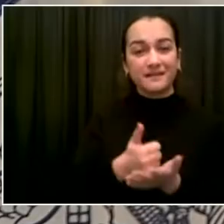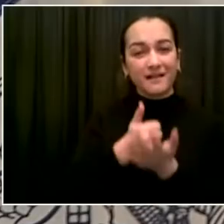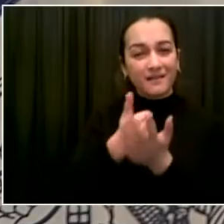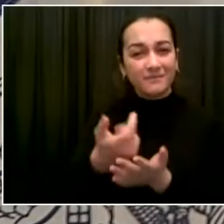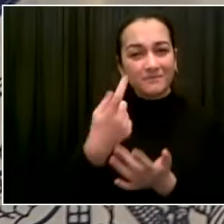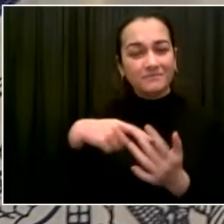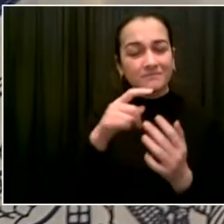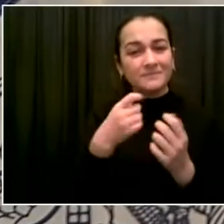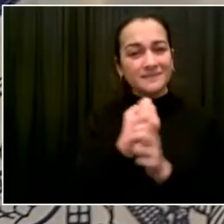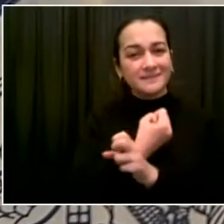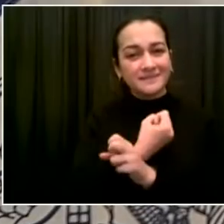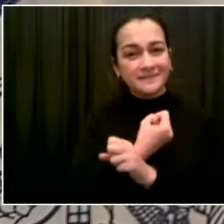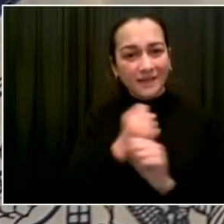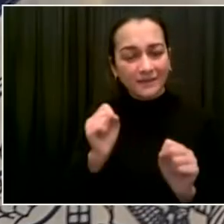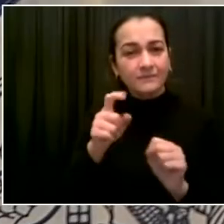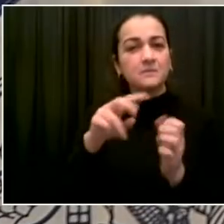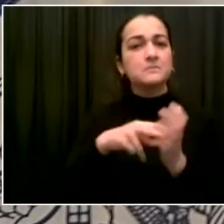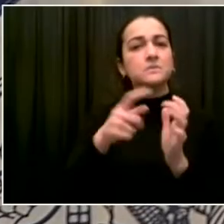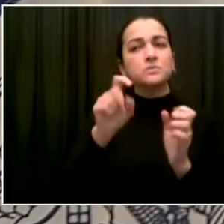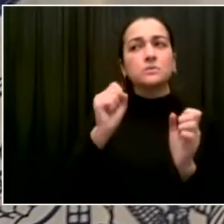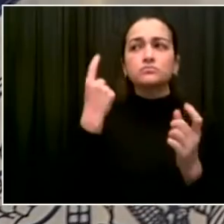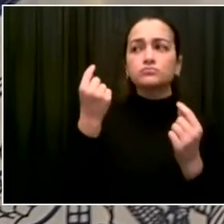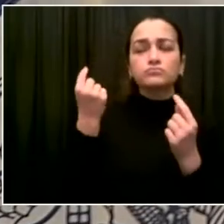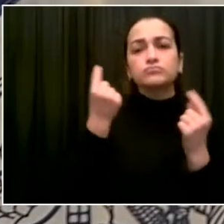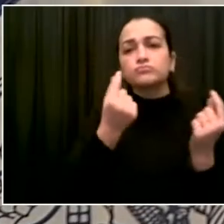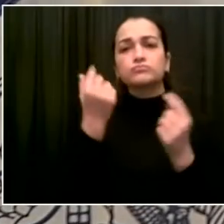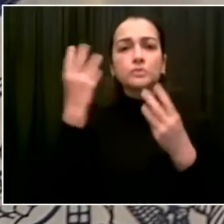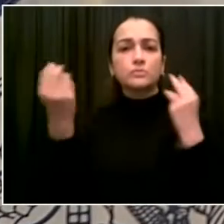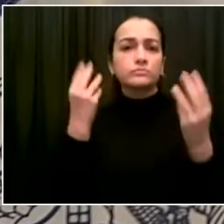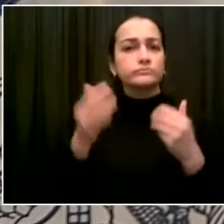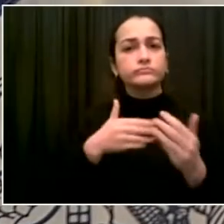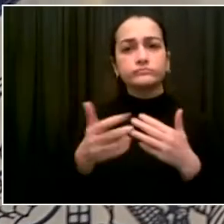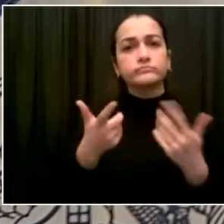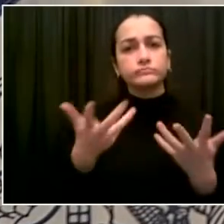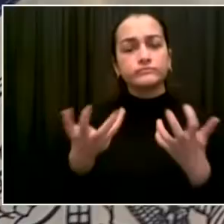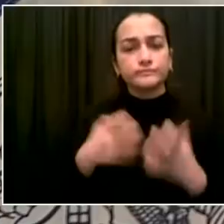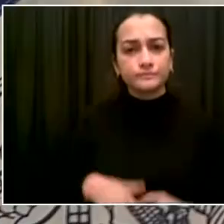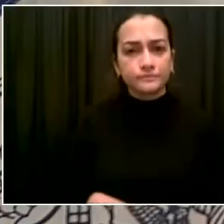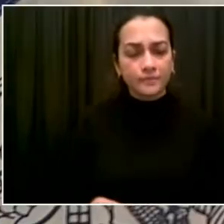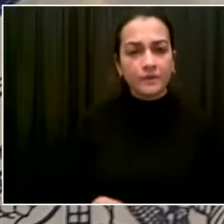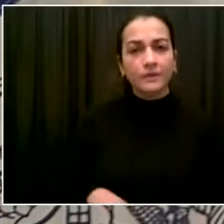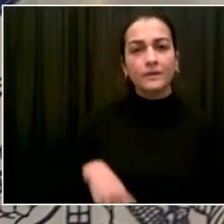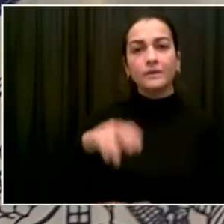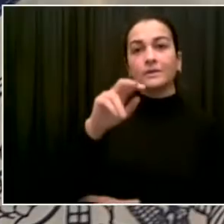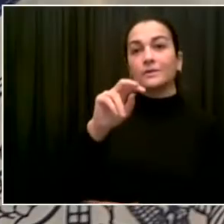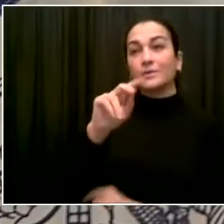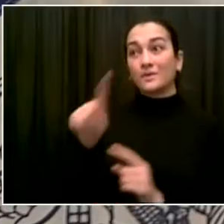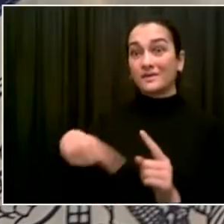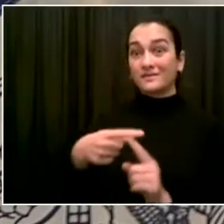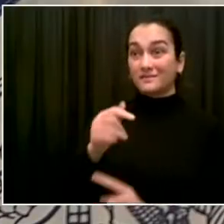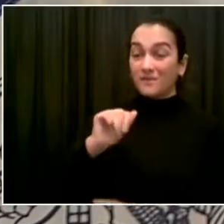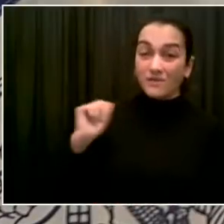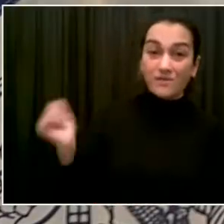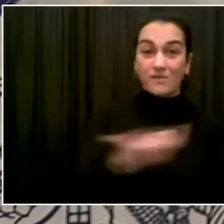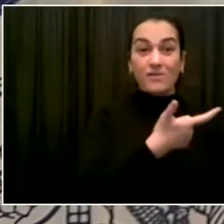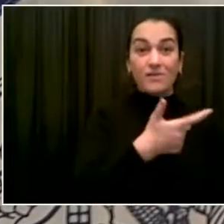THAT VACCINATION EQUALS FREEDOM. YOU GE T VACCINATED AND YOU HAVE MORE PERSONAL OPPORTUNITIES.